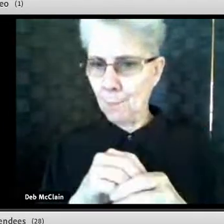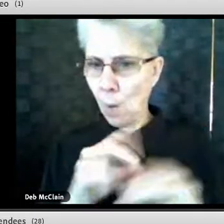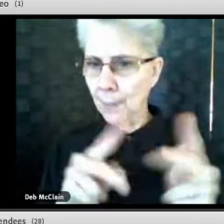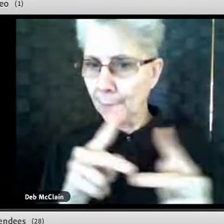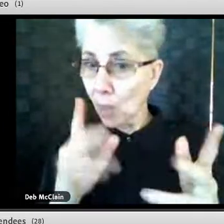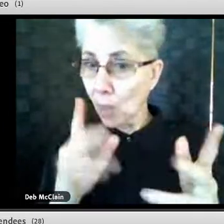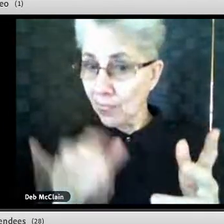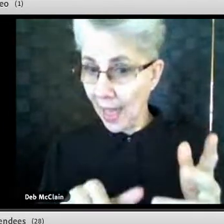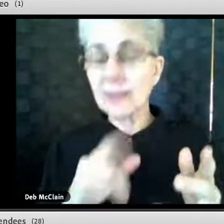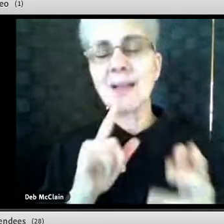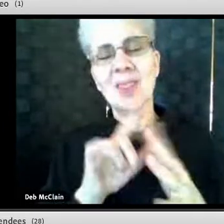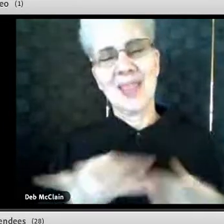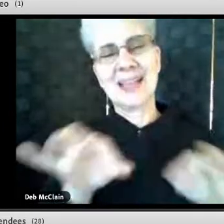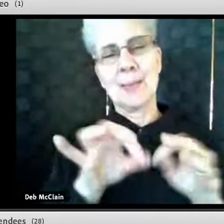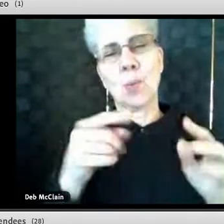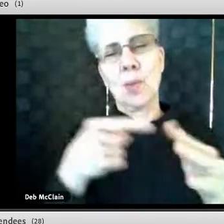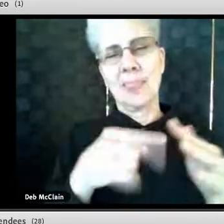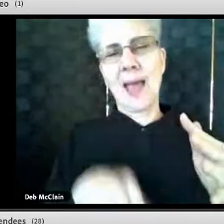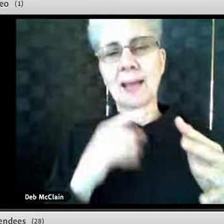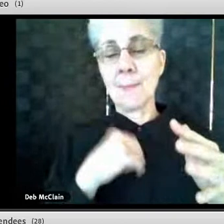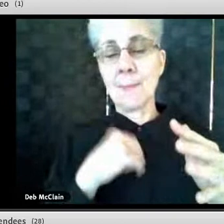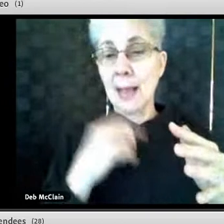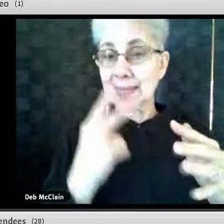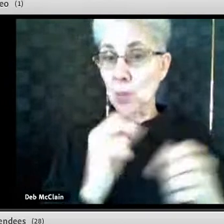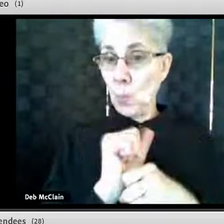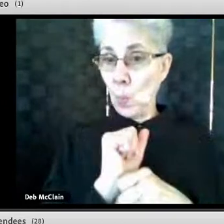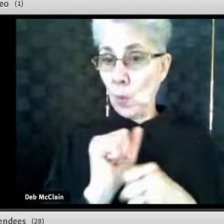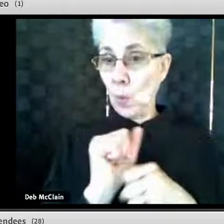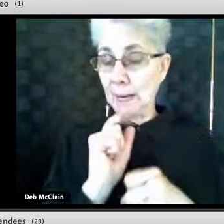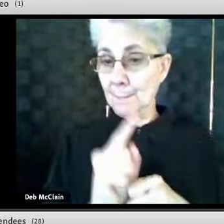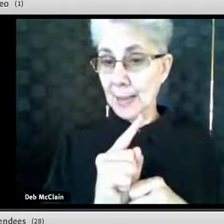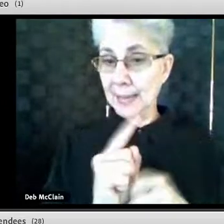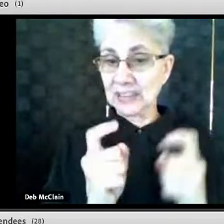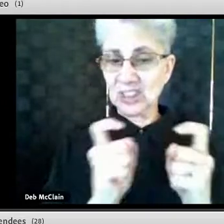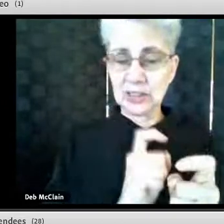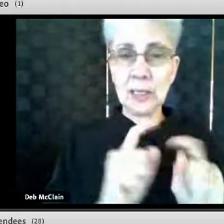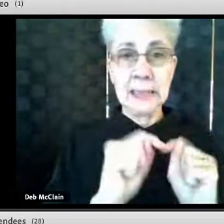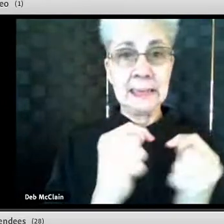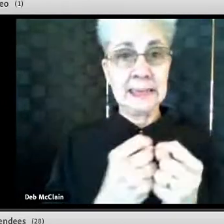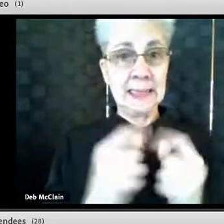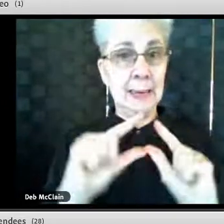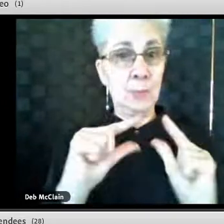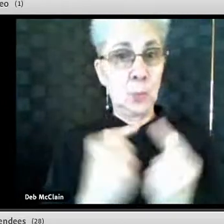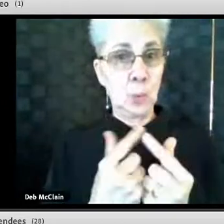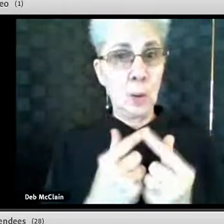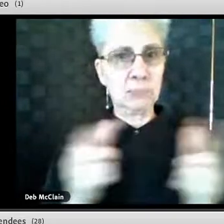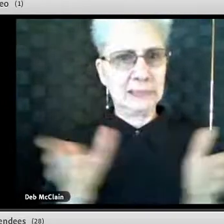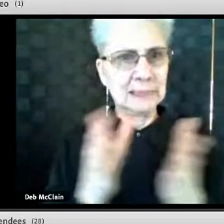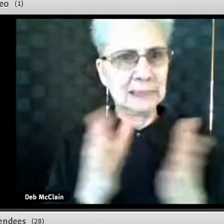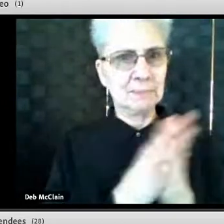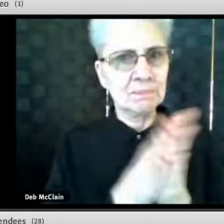Am I seeing that I'm engaging more people? That's really the trend. Am I seeing you're working on reconfiguring your teen group?